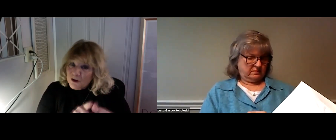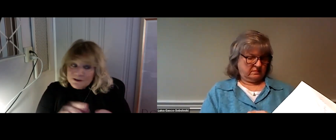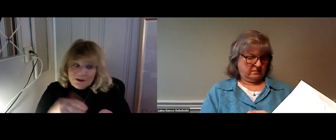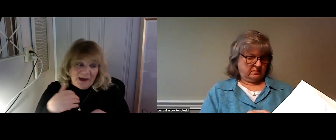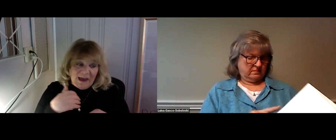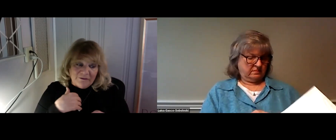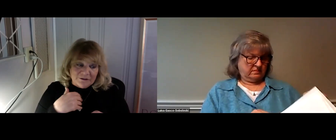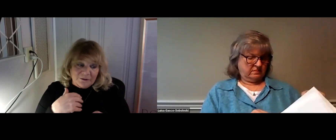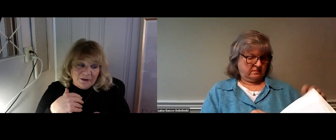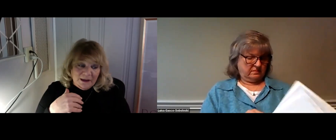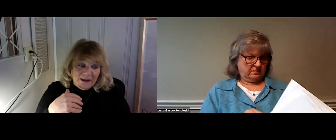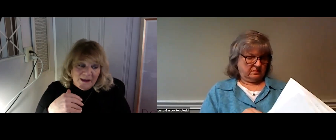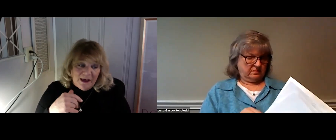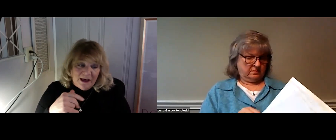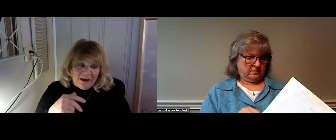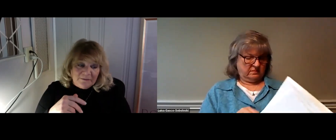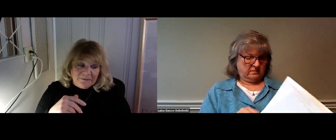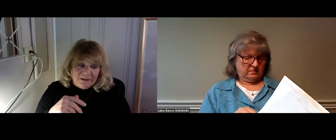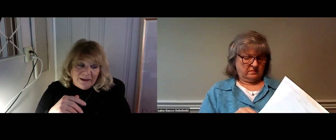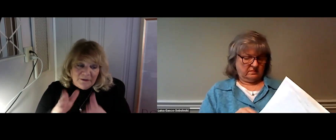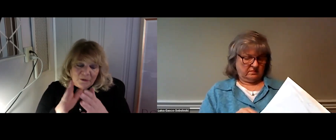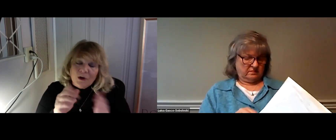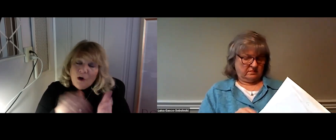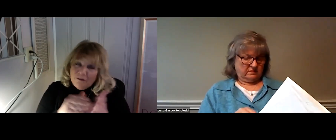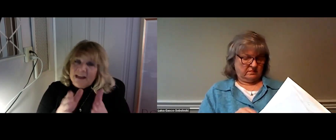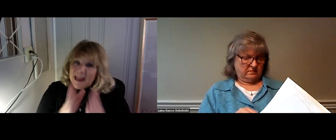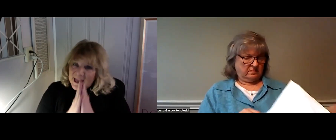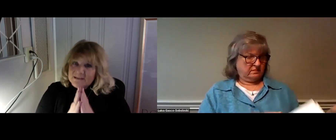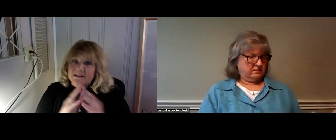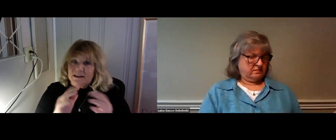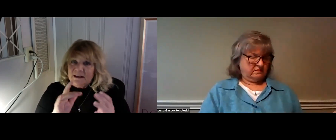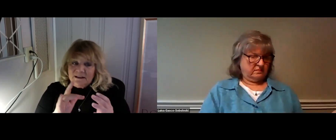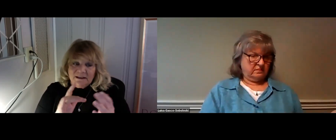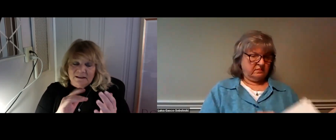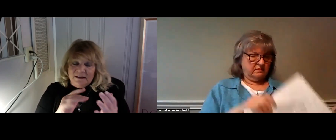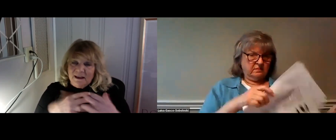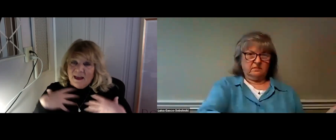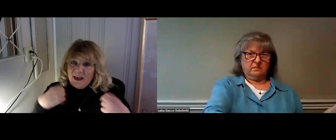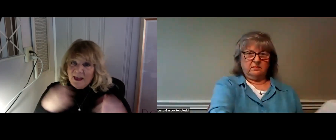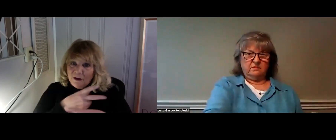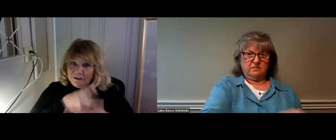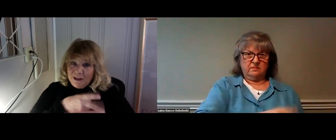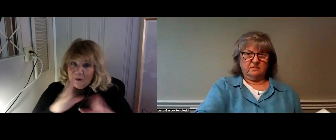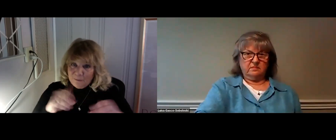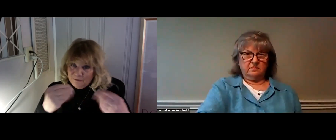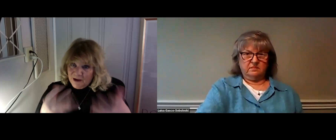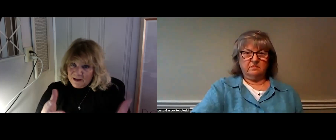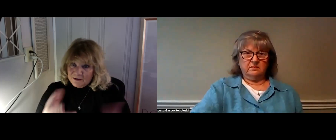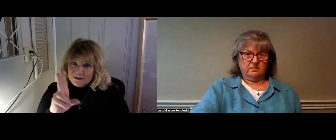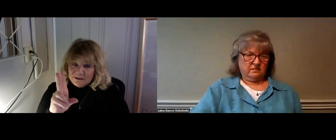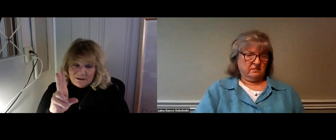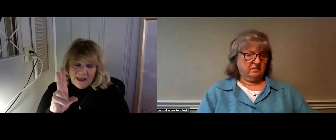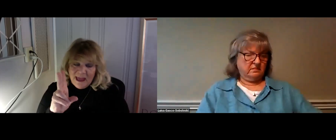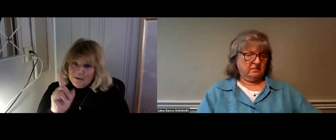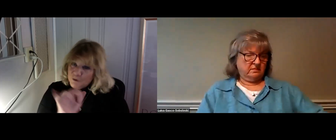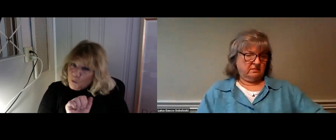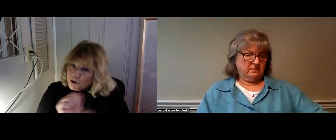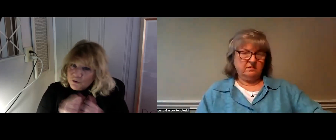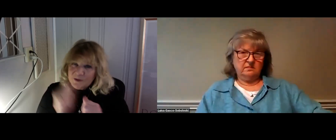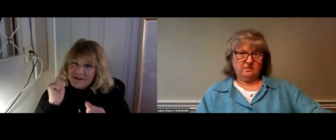have to, will often, ask the healthcare providers, have you worked with an